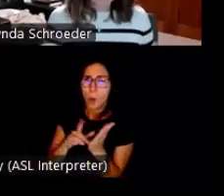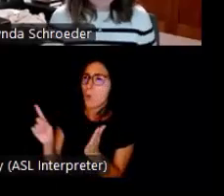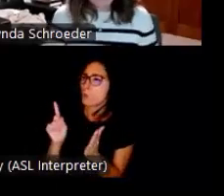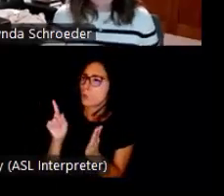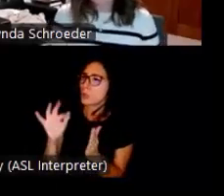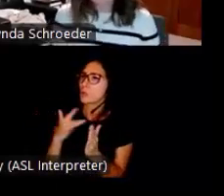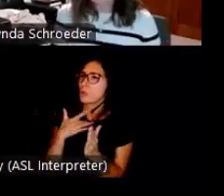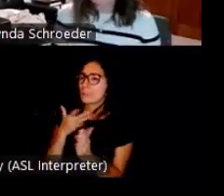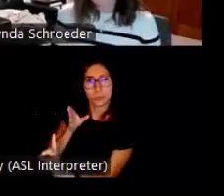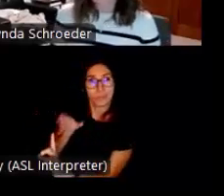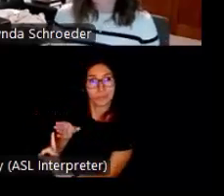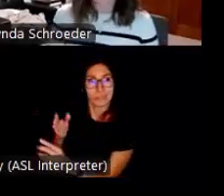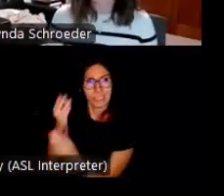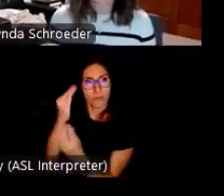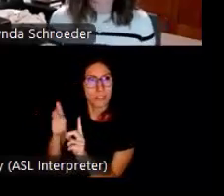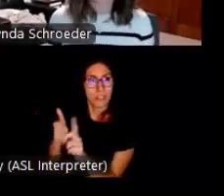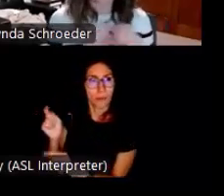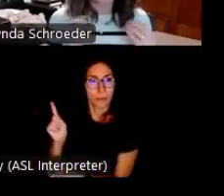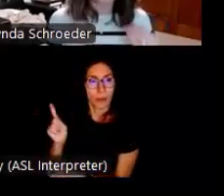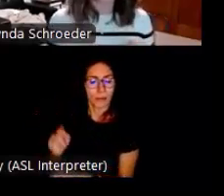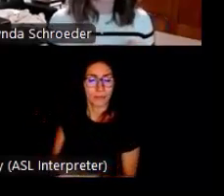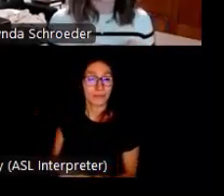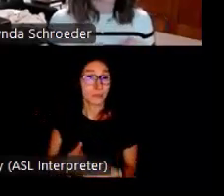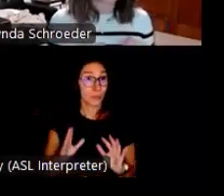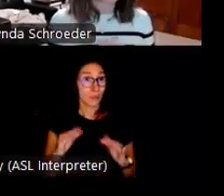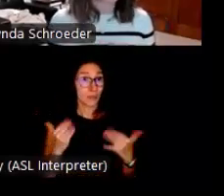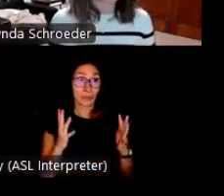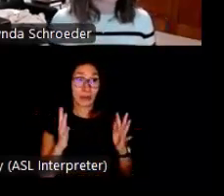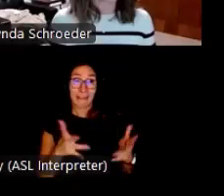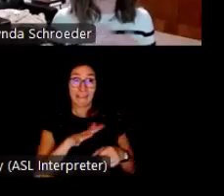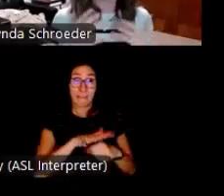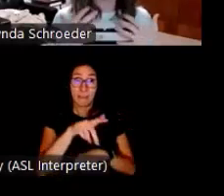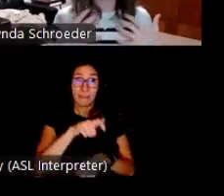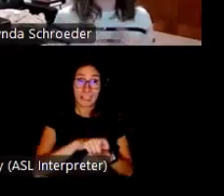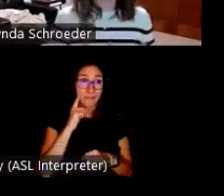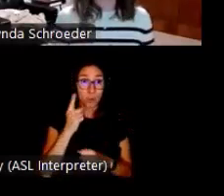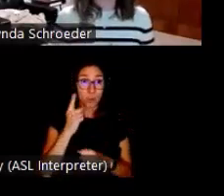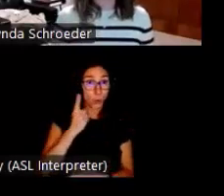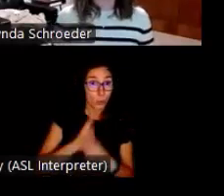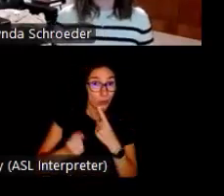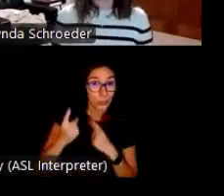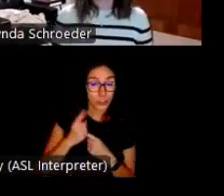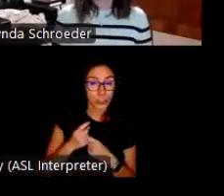So to leave time for questions, I just want to leave you with this knowledge that if you want to effectively share information